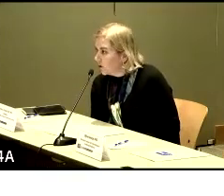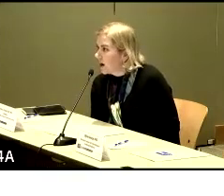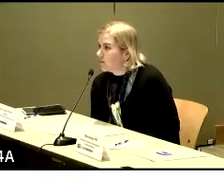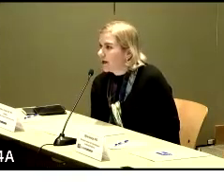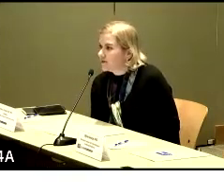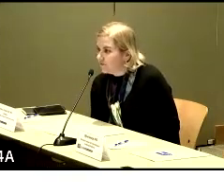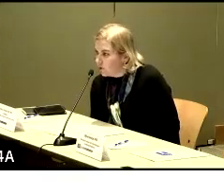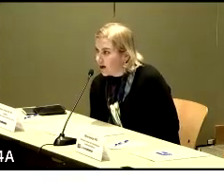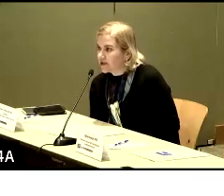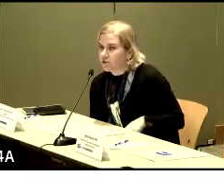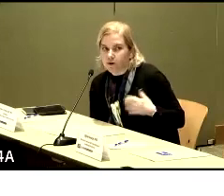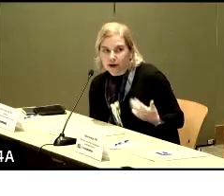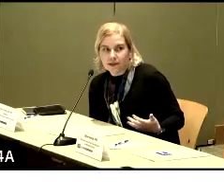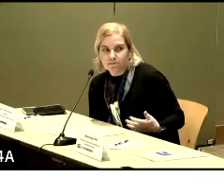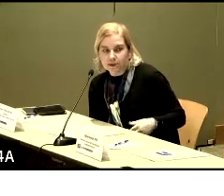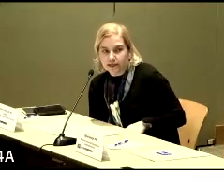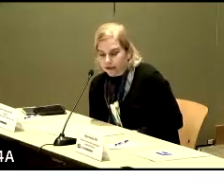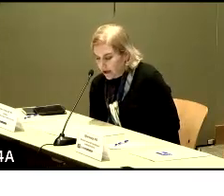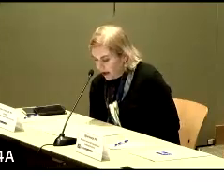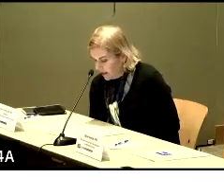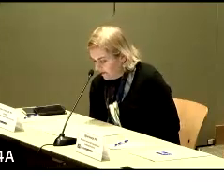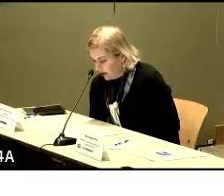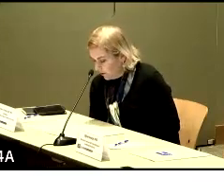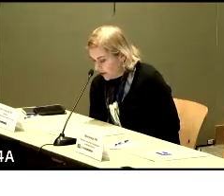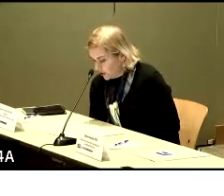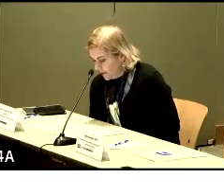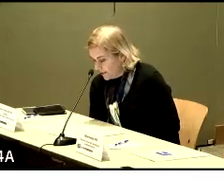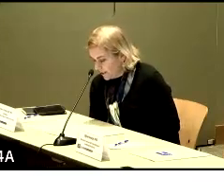more comprehensive, more actionable, and then building the evaluation pieces in.